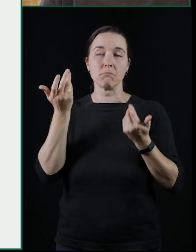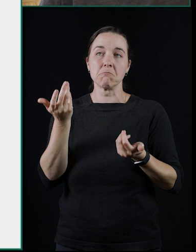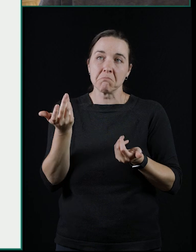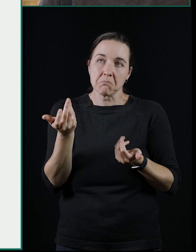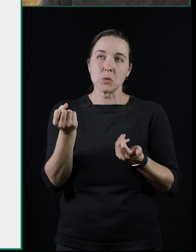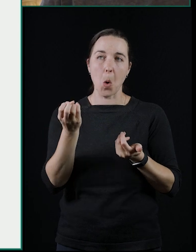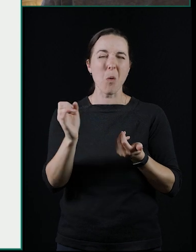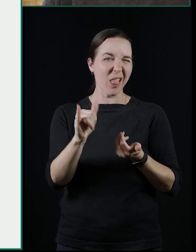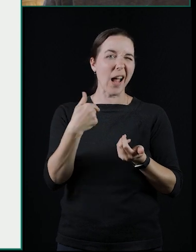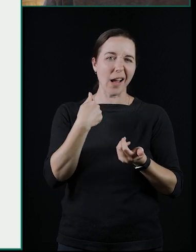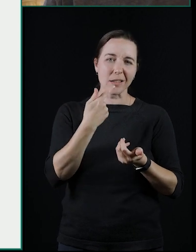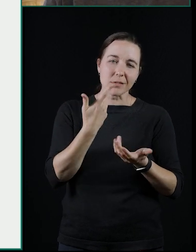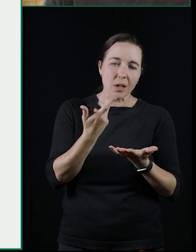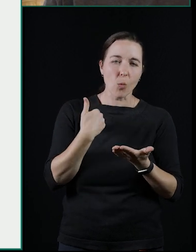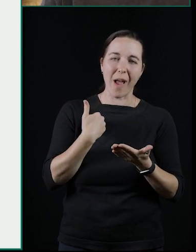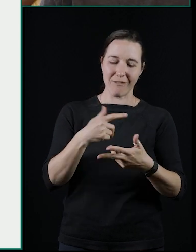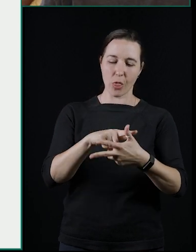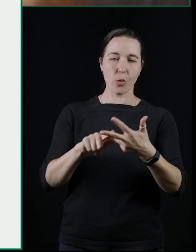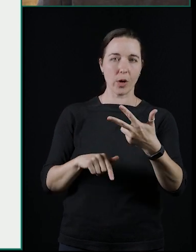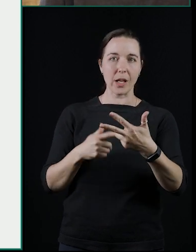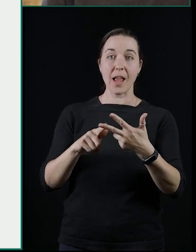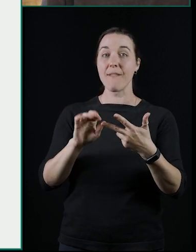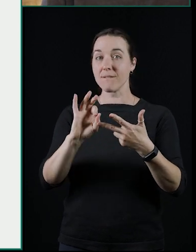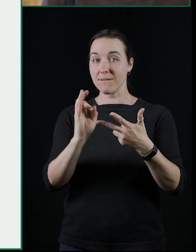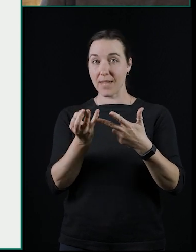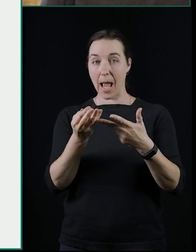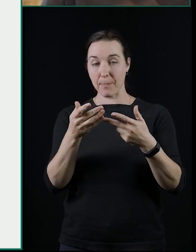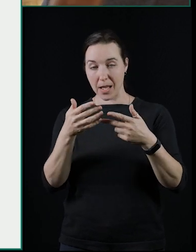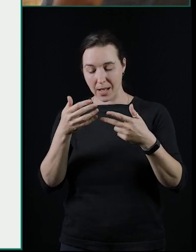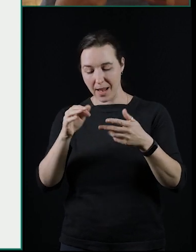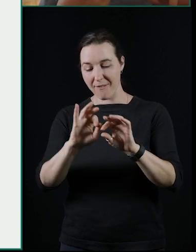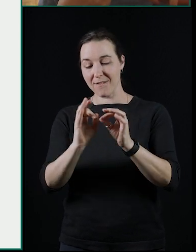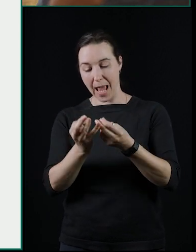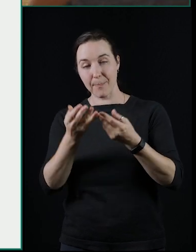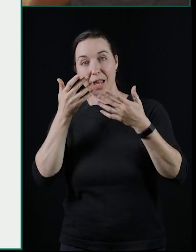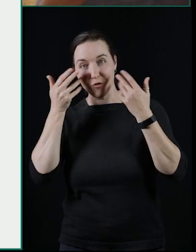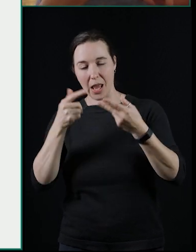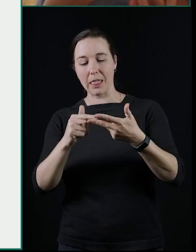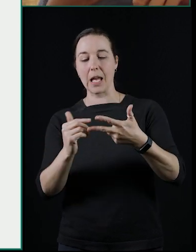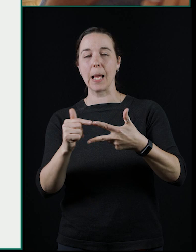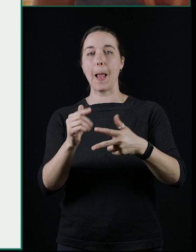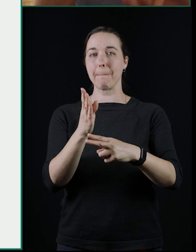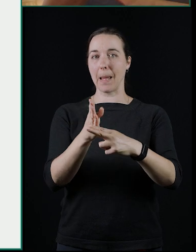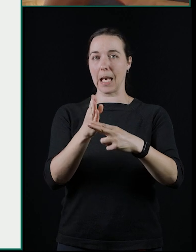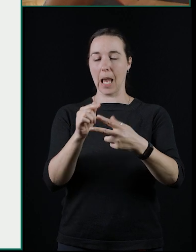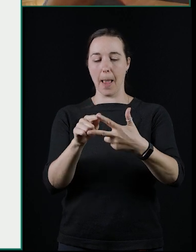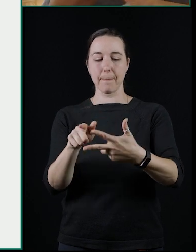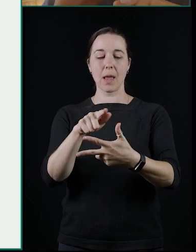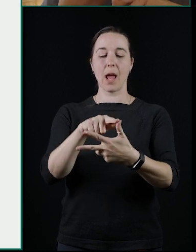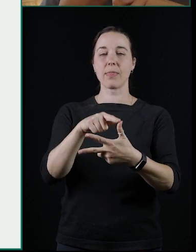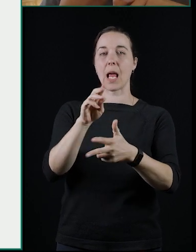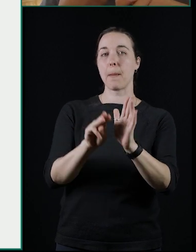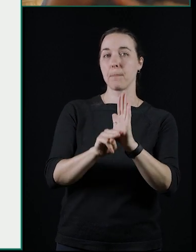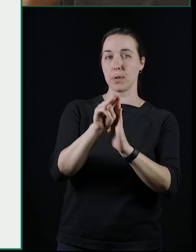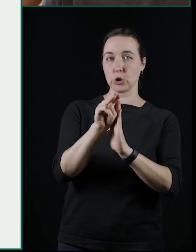So we have, like I said, we have three different tiers, family friendly, medium and mature.